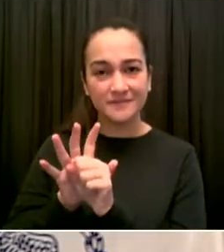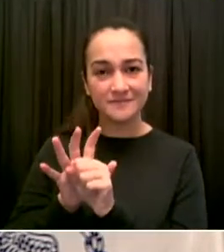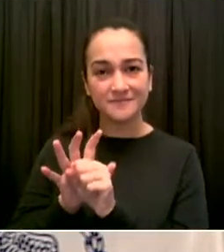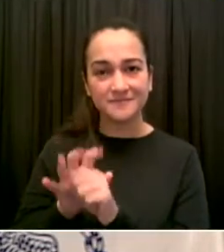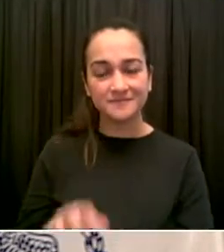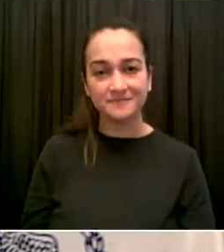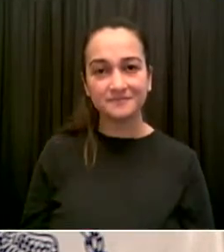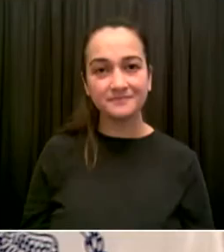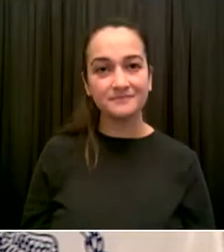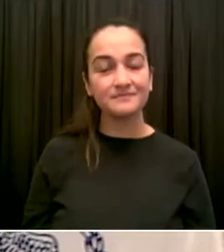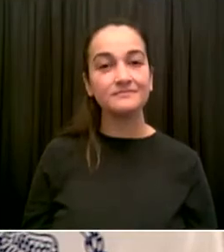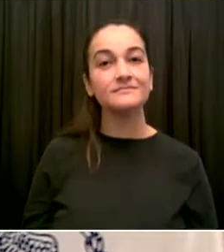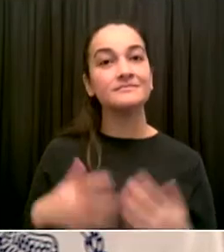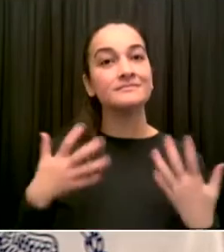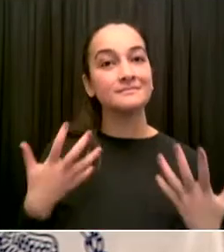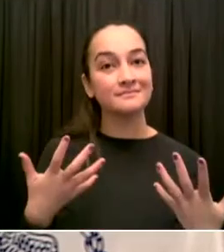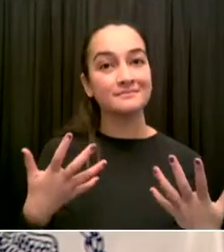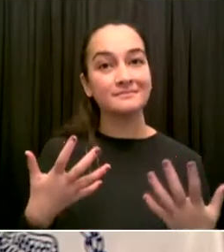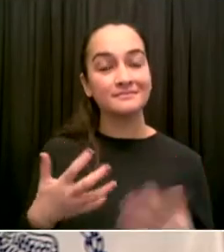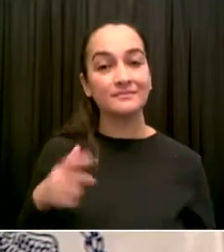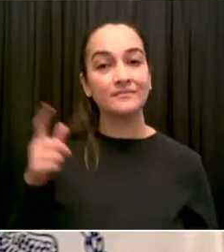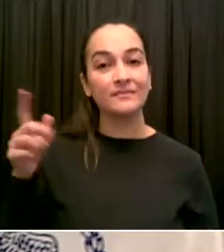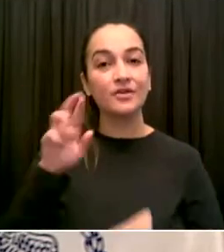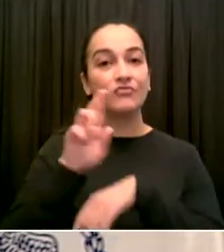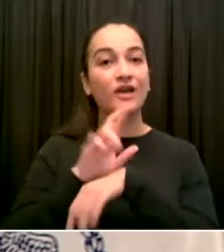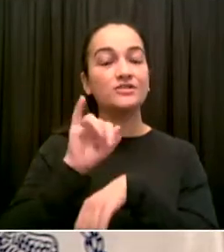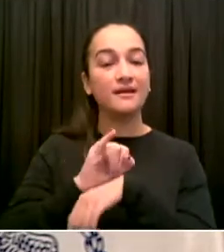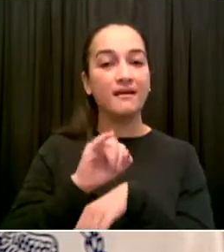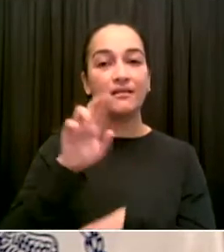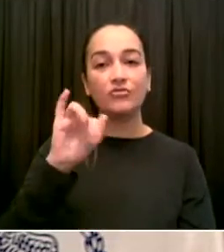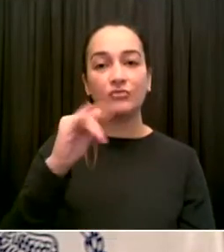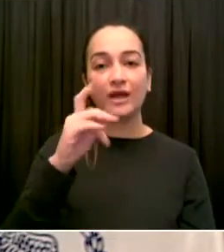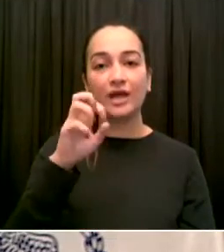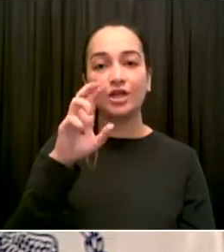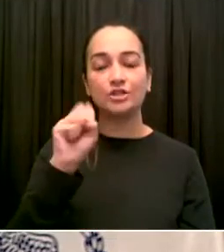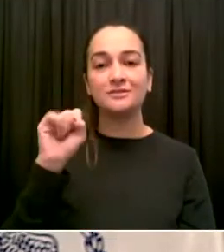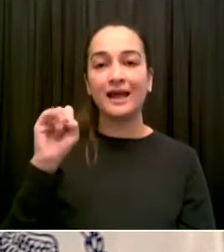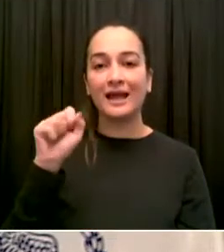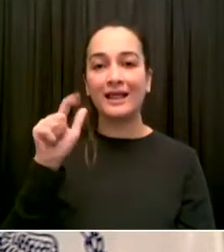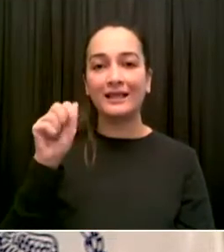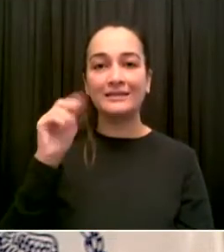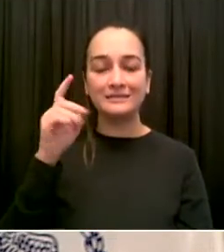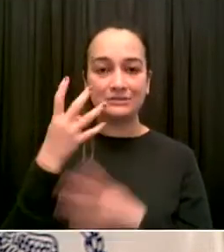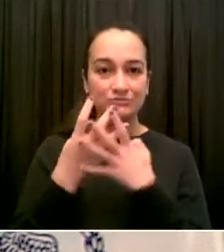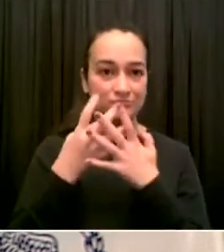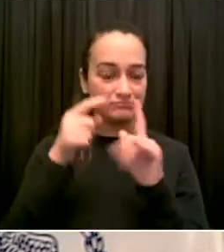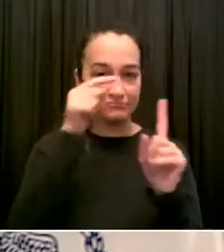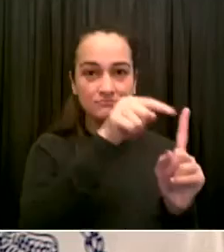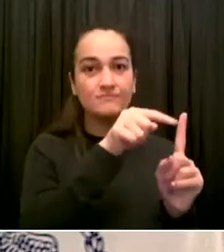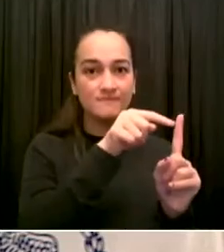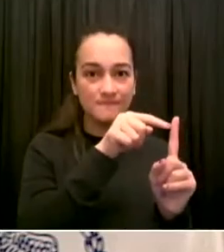ENGINEERING RECOVERY, MOVING THINGS FORWARD BUT WE STILL HAVE A LOT OF WORK TO DO. AM PARTICULARLY CONCERNED TODAY AND WANT TO TALK ABOUT KRIE RSISLAND.